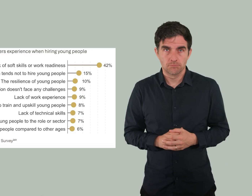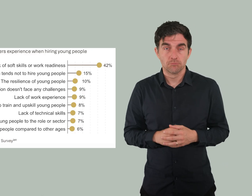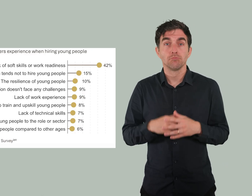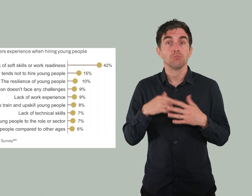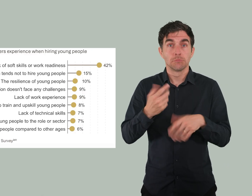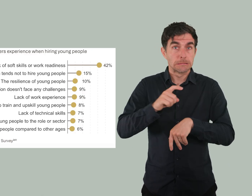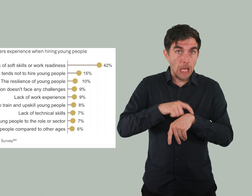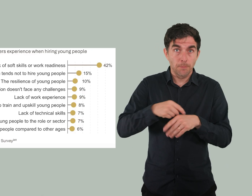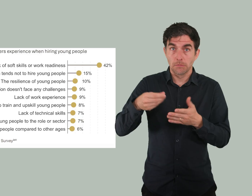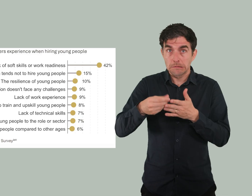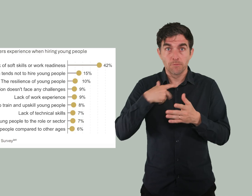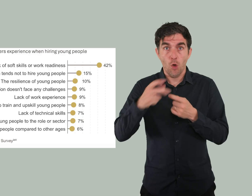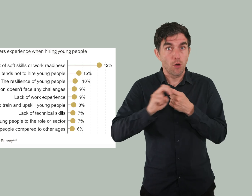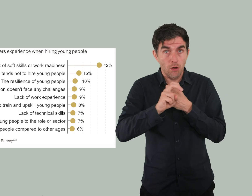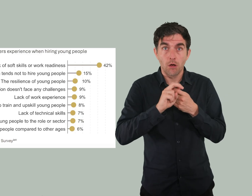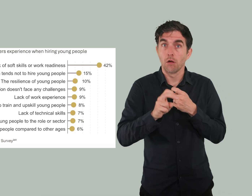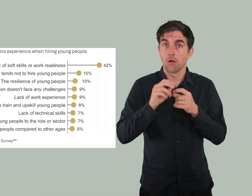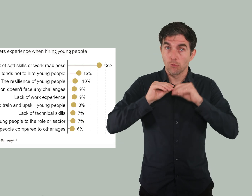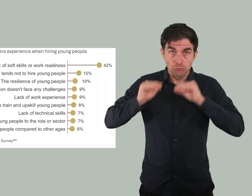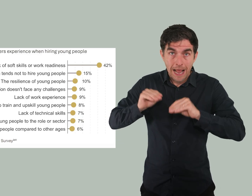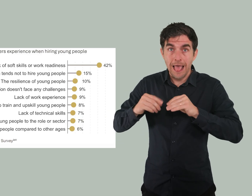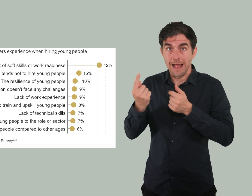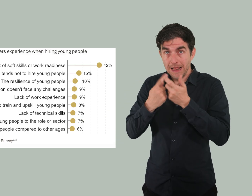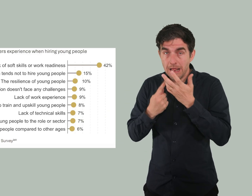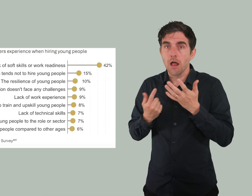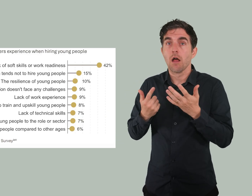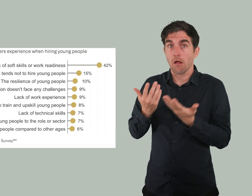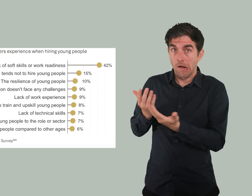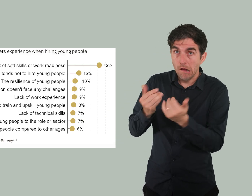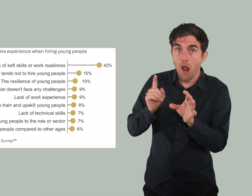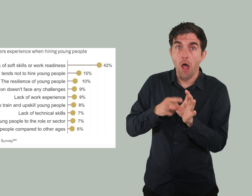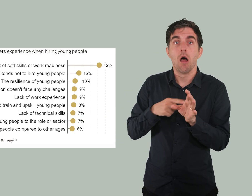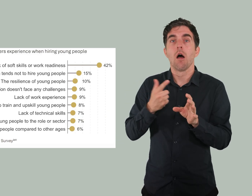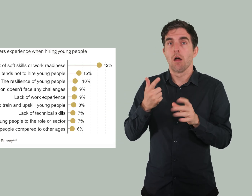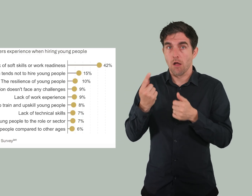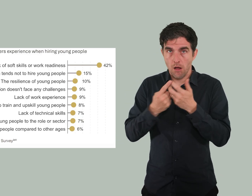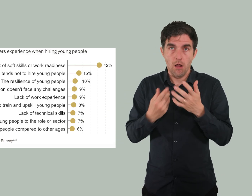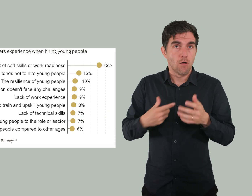The time and cost to train, attracting young people to the role,